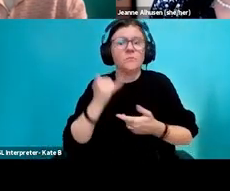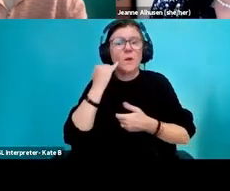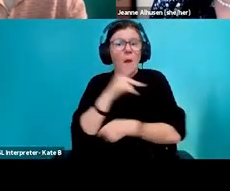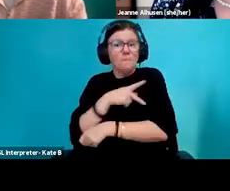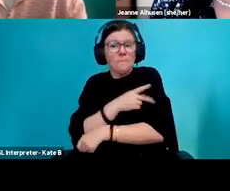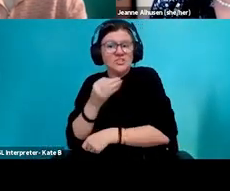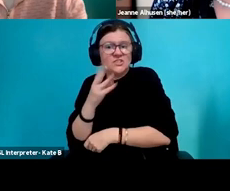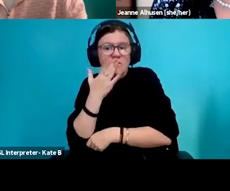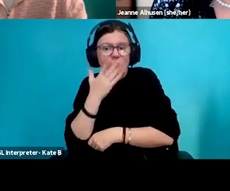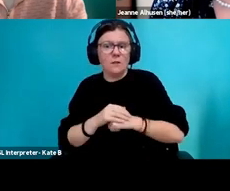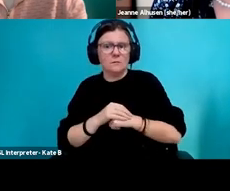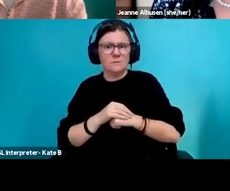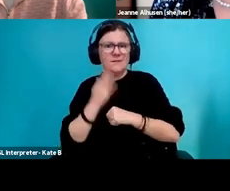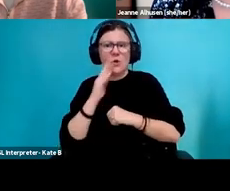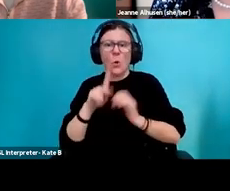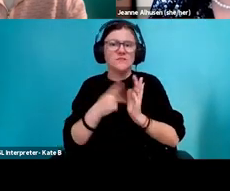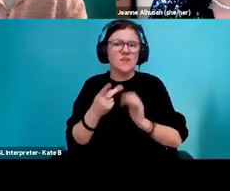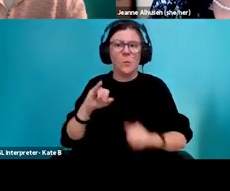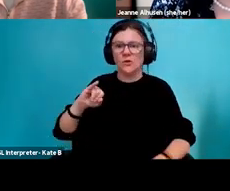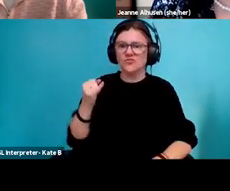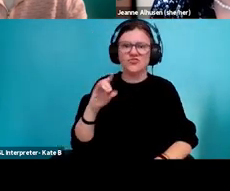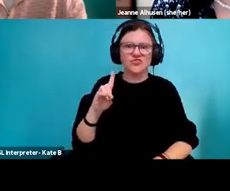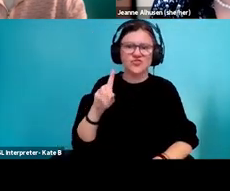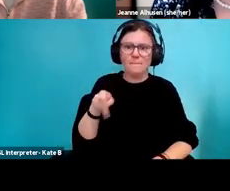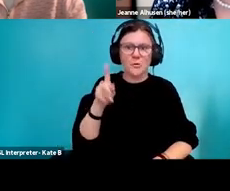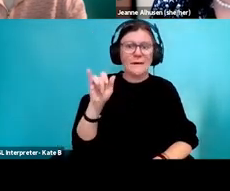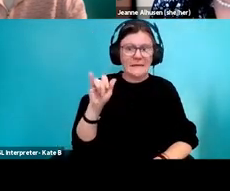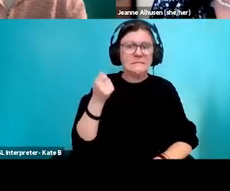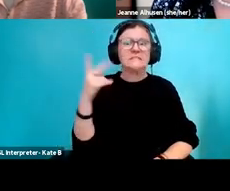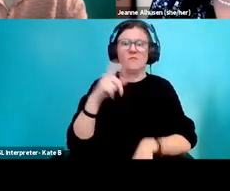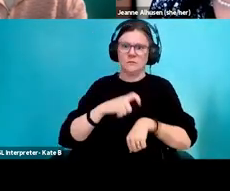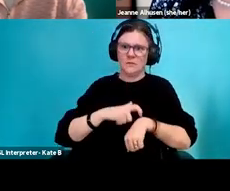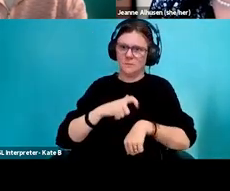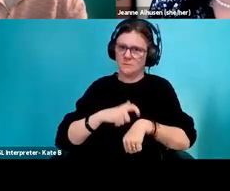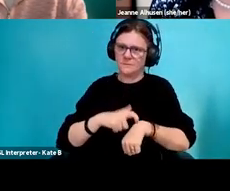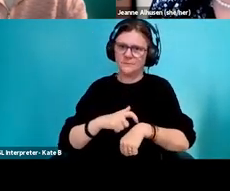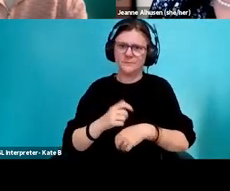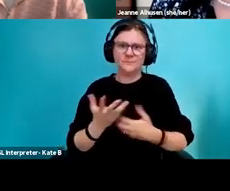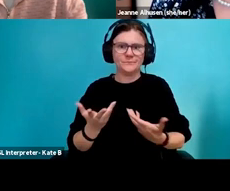heard the phrase "Double jeopardy" more than a few times. Meaning that they are already